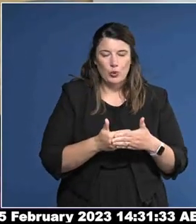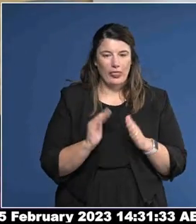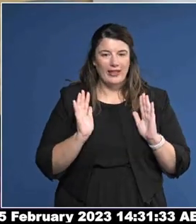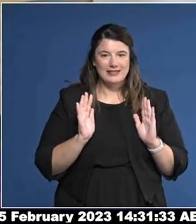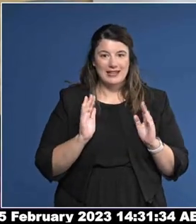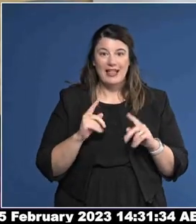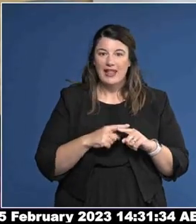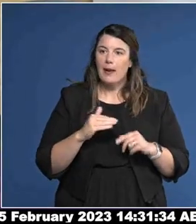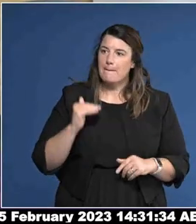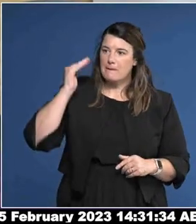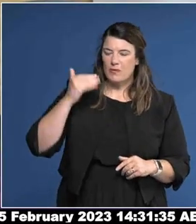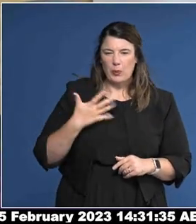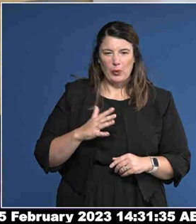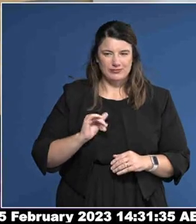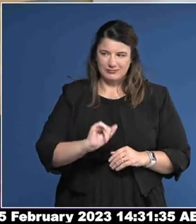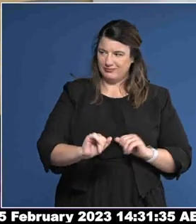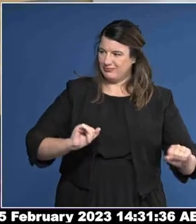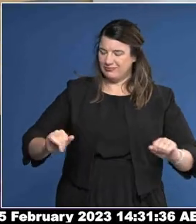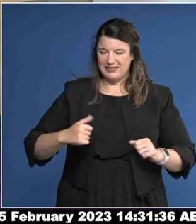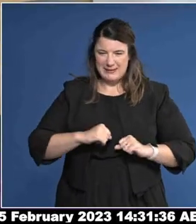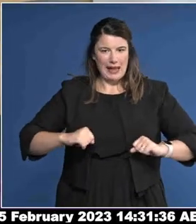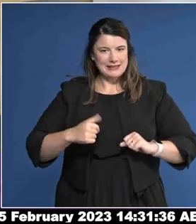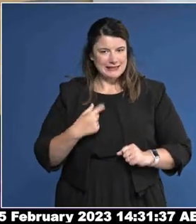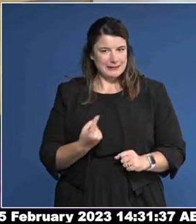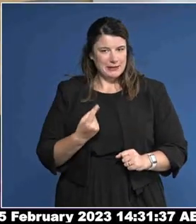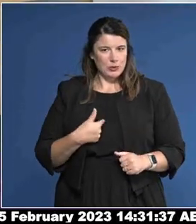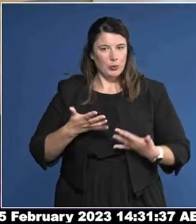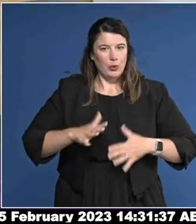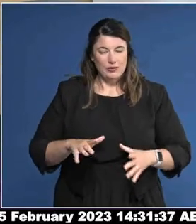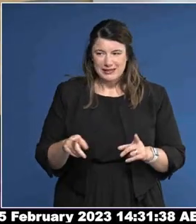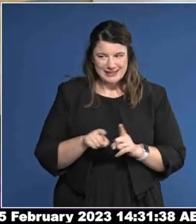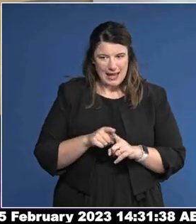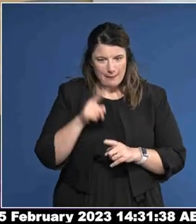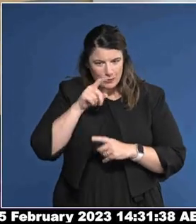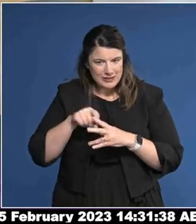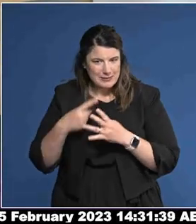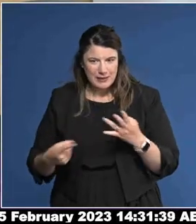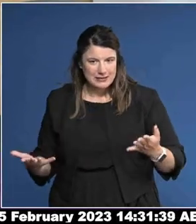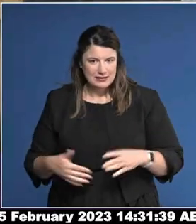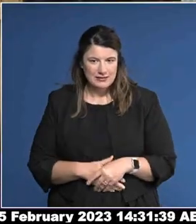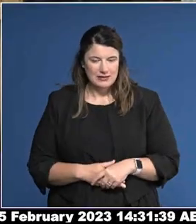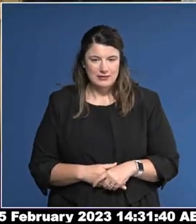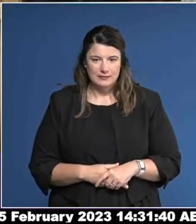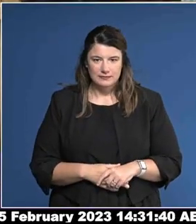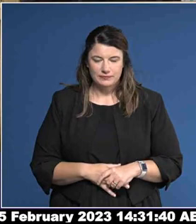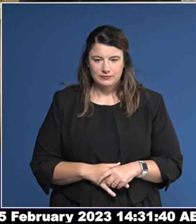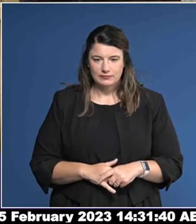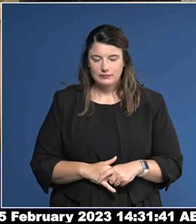So the choice and control of who you live with, especially when you are talking about person-to-person abuse. I would agree with those sentiments.